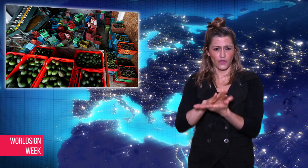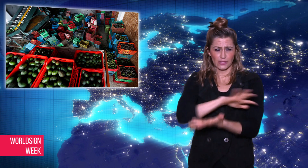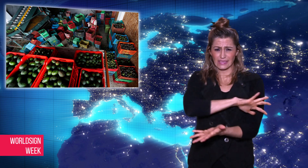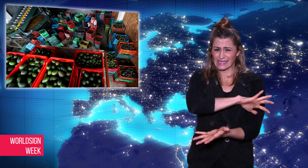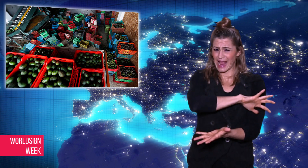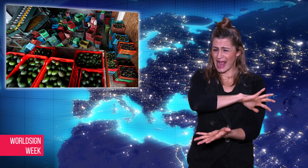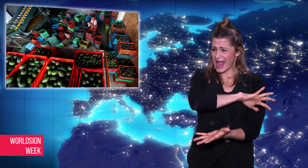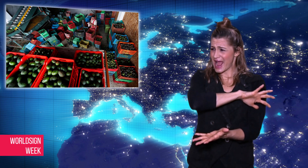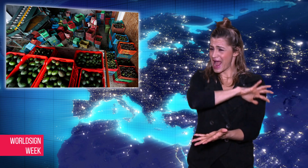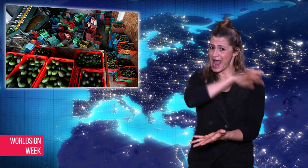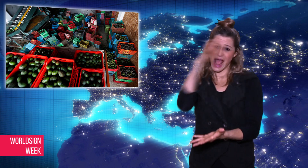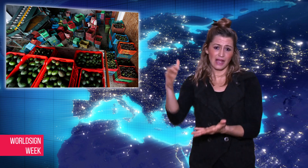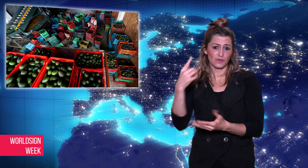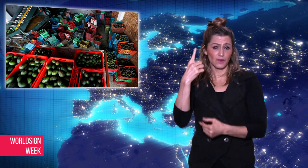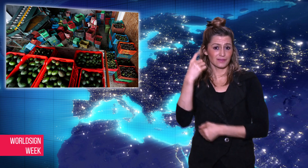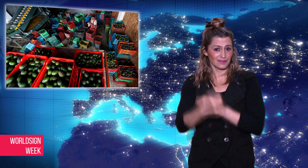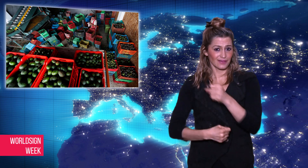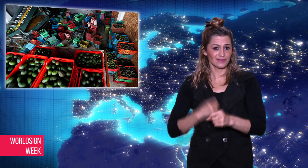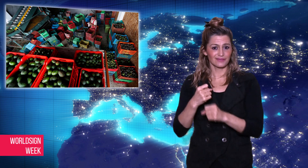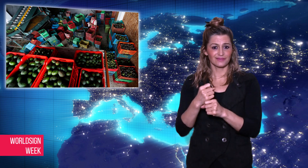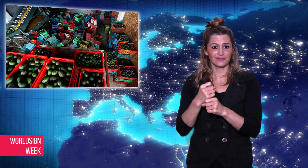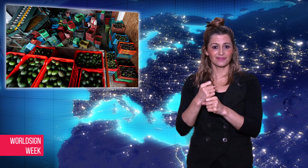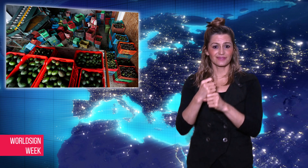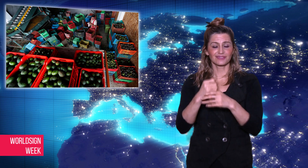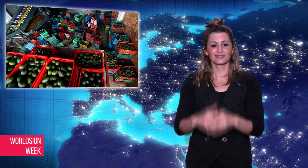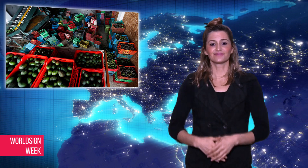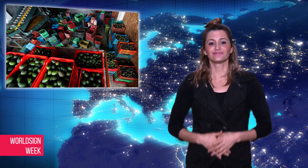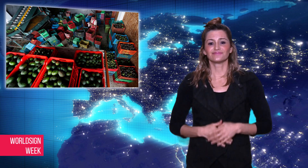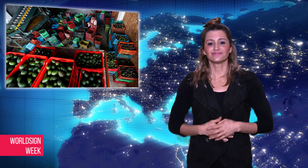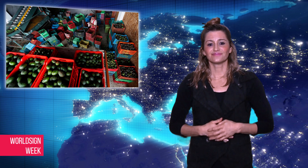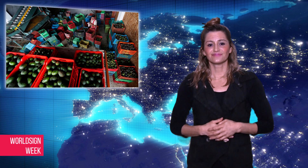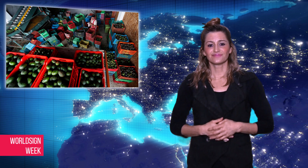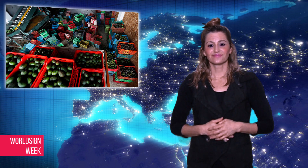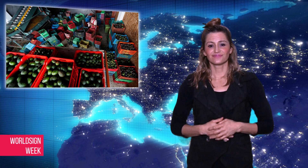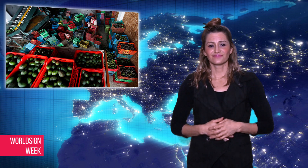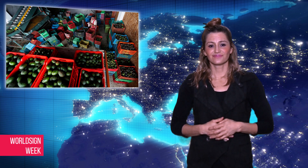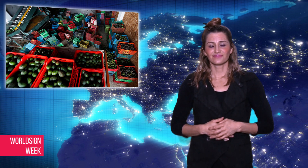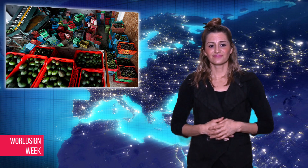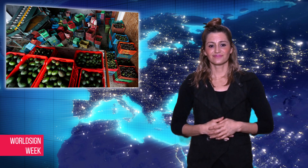can be produced.